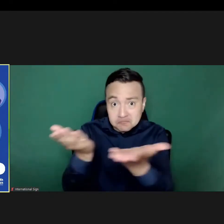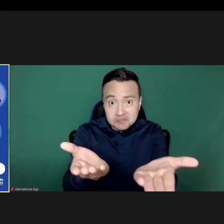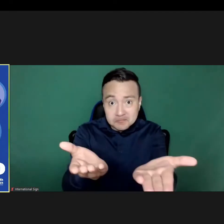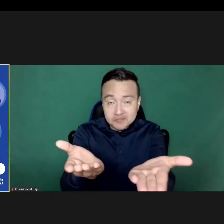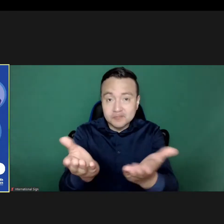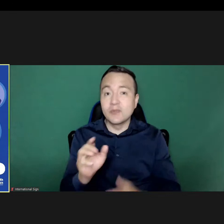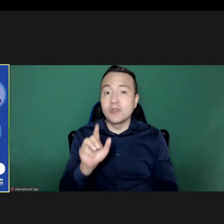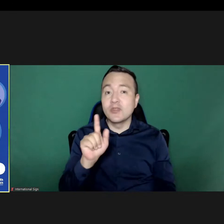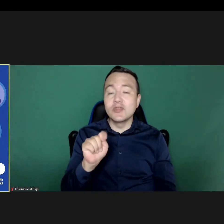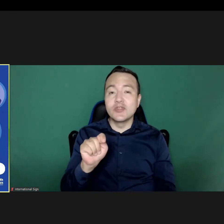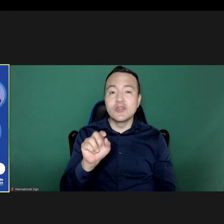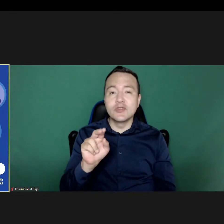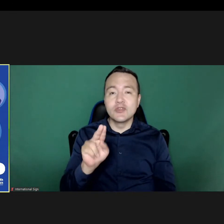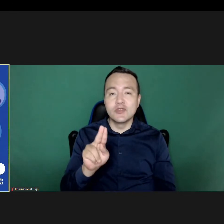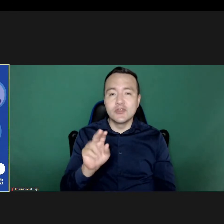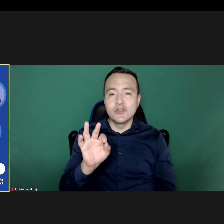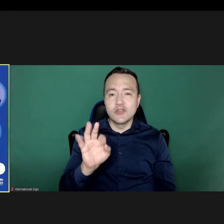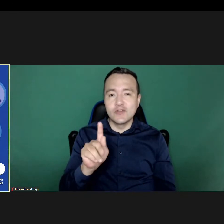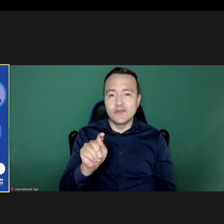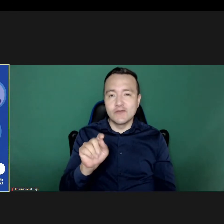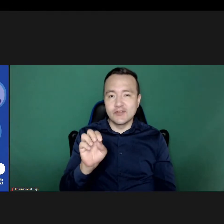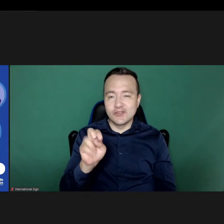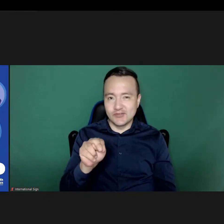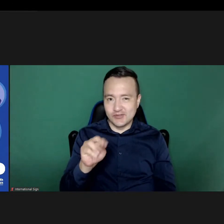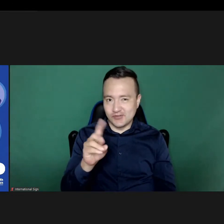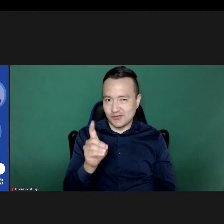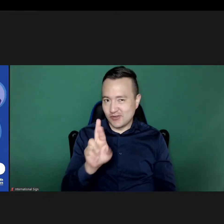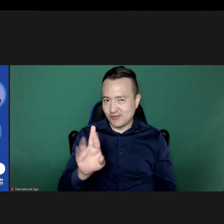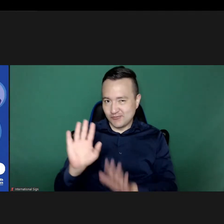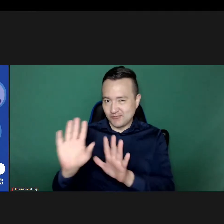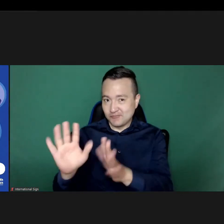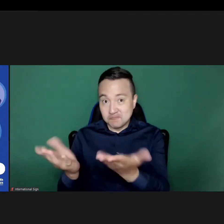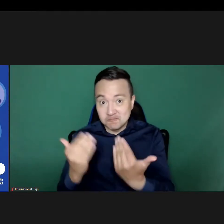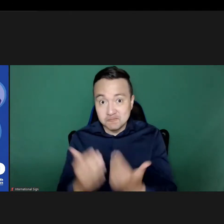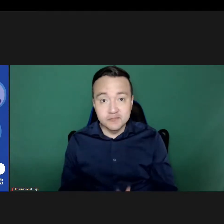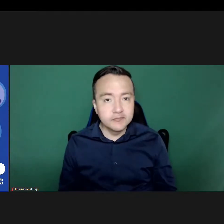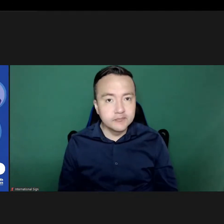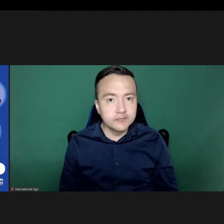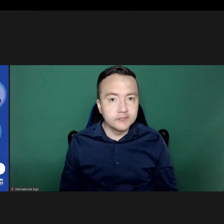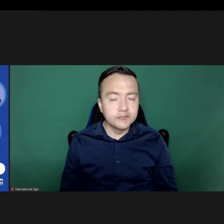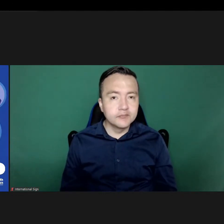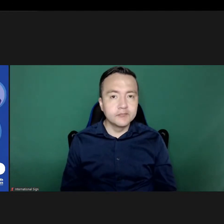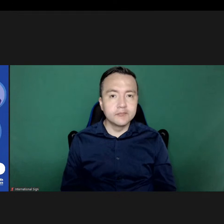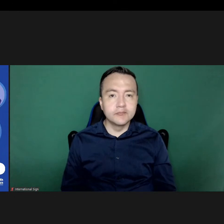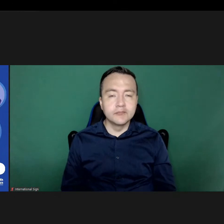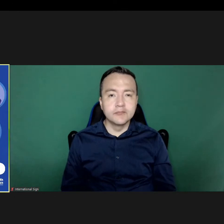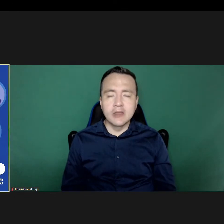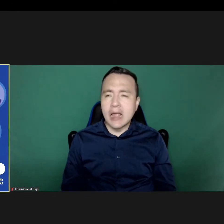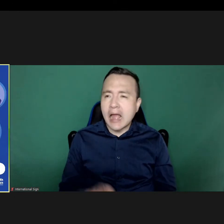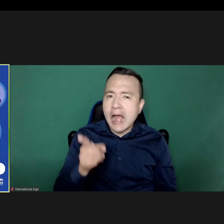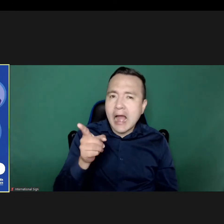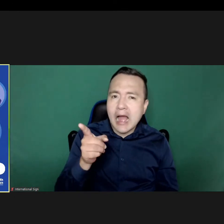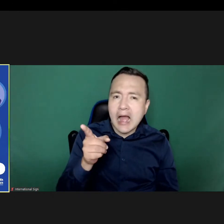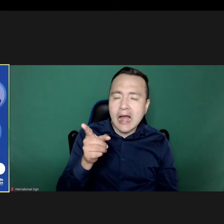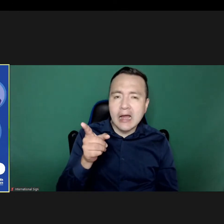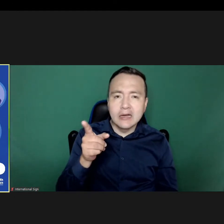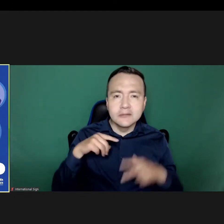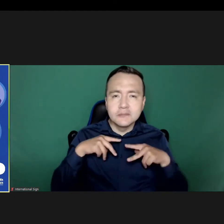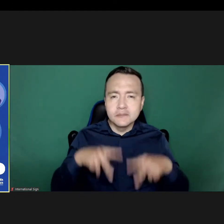Minister Tufton had an emergency. So he had to run. We're very sorry.